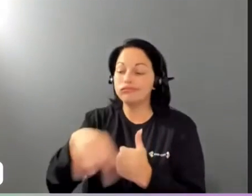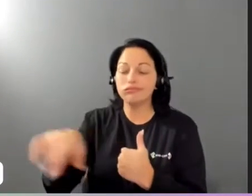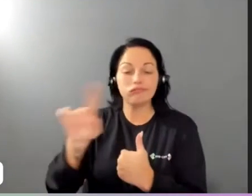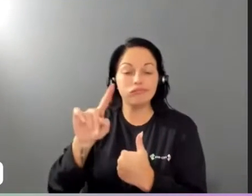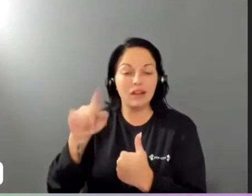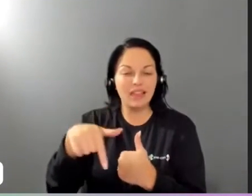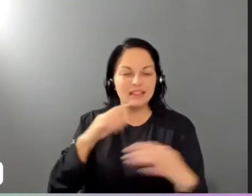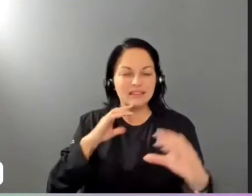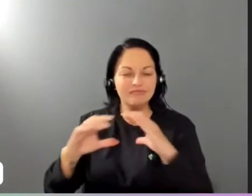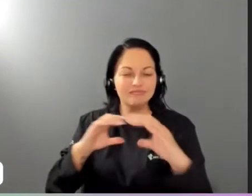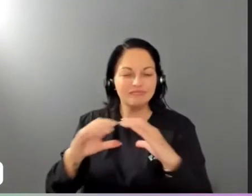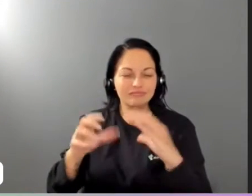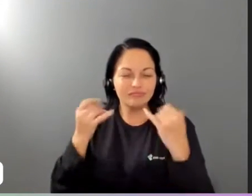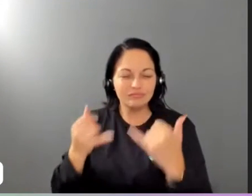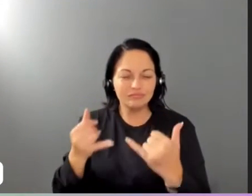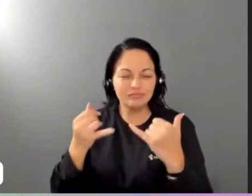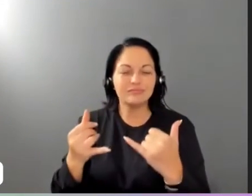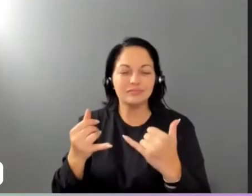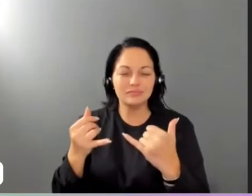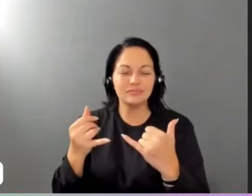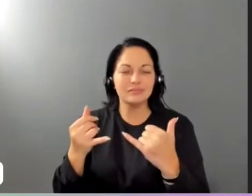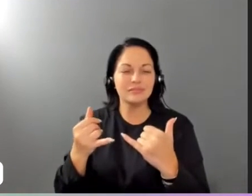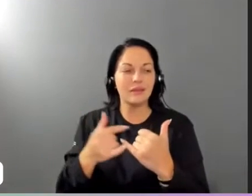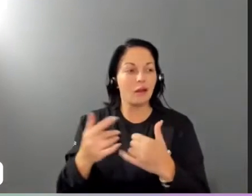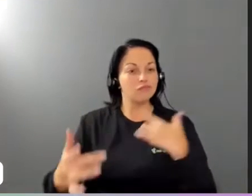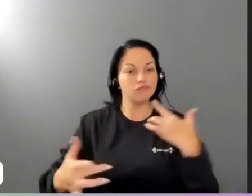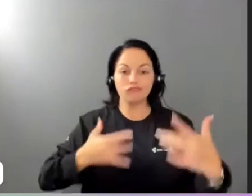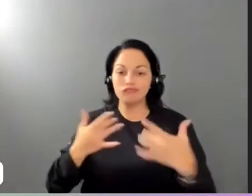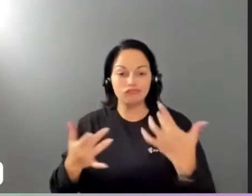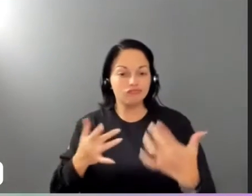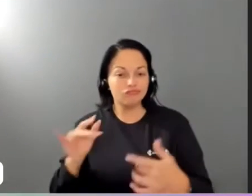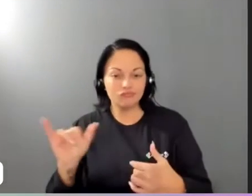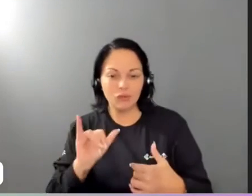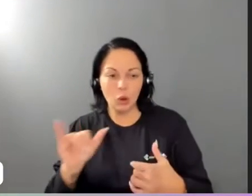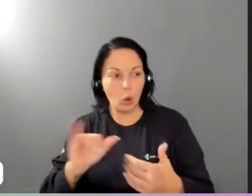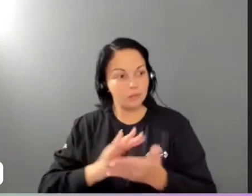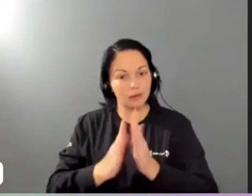goal for the session -- I think is pretty straightforward. We are really hoping that all of you